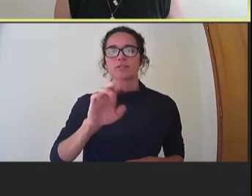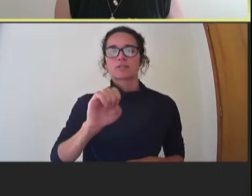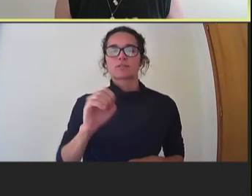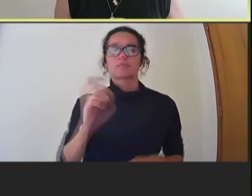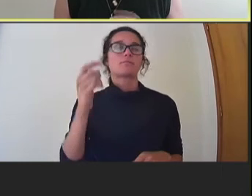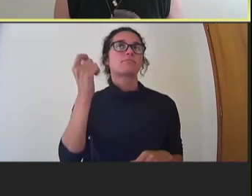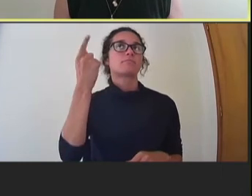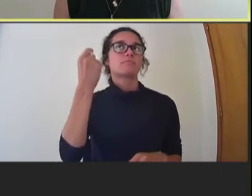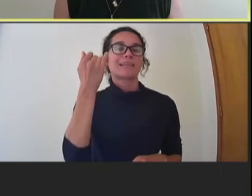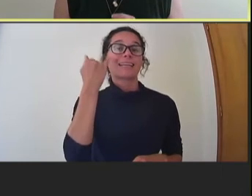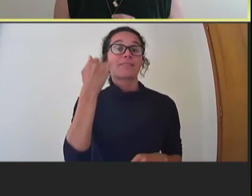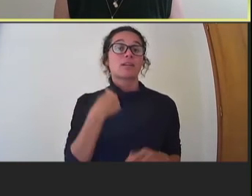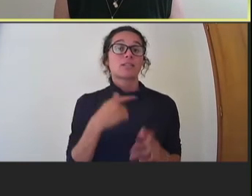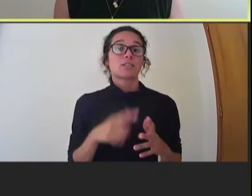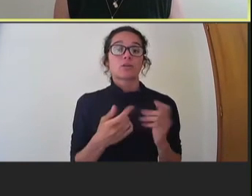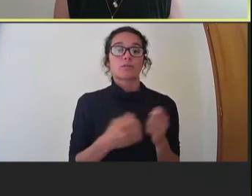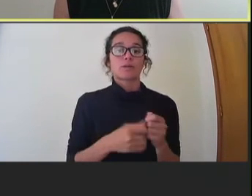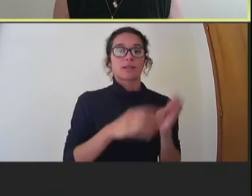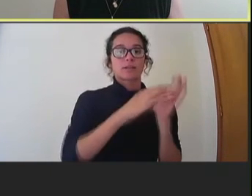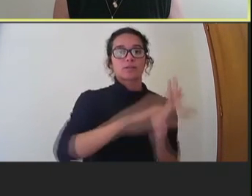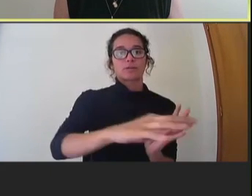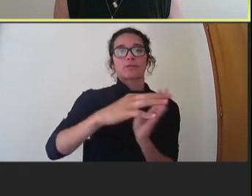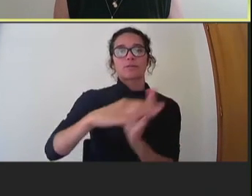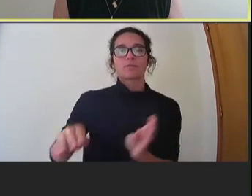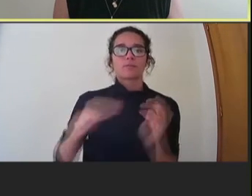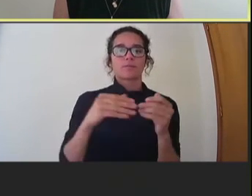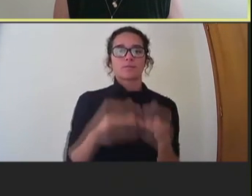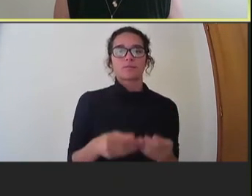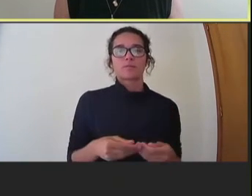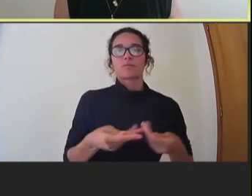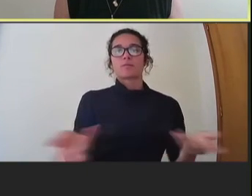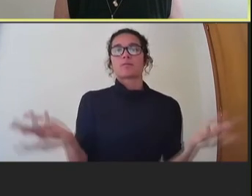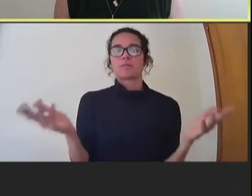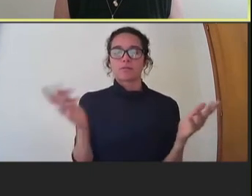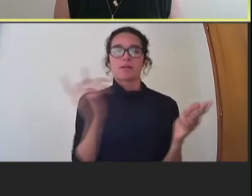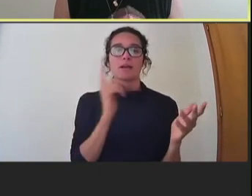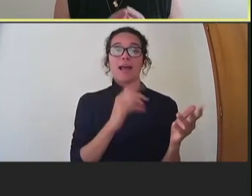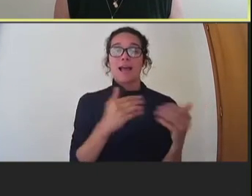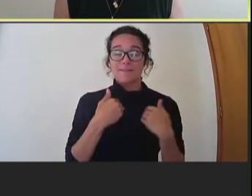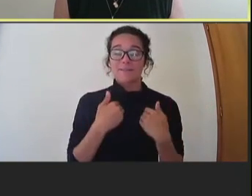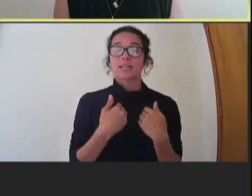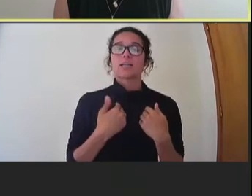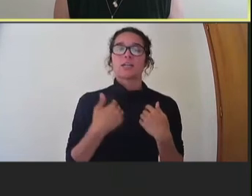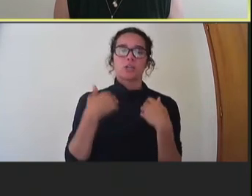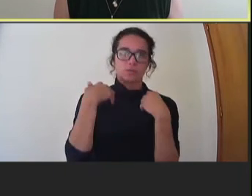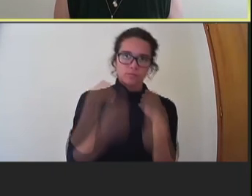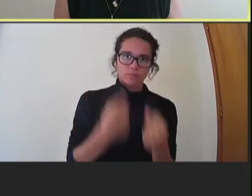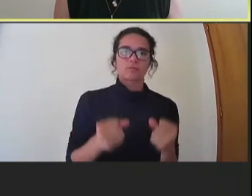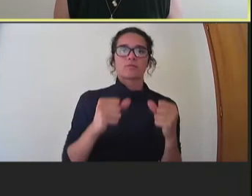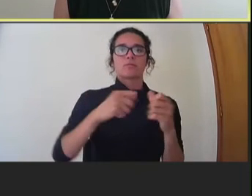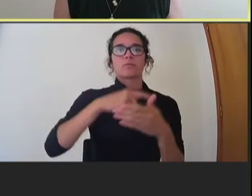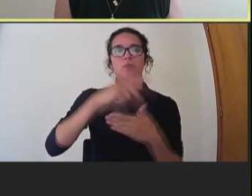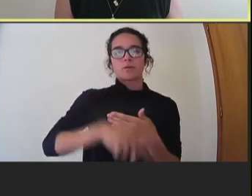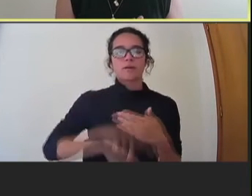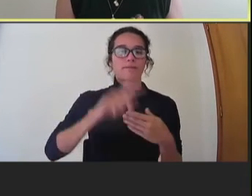having a really robust seasonal program is absolutely critical. Because then the